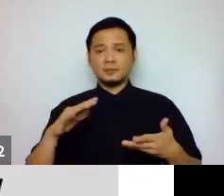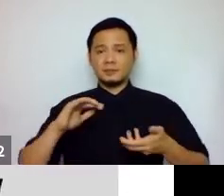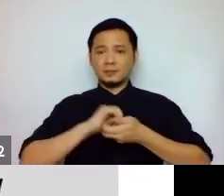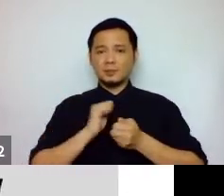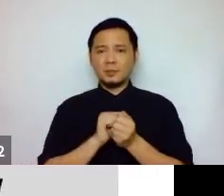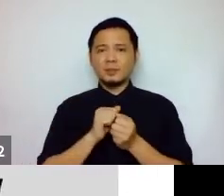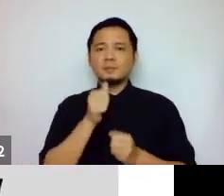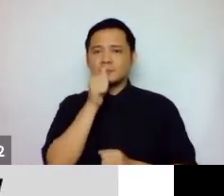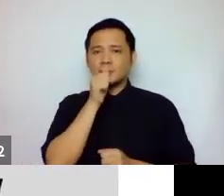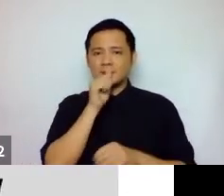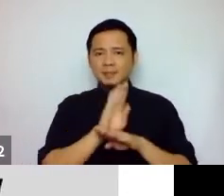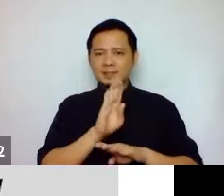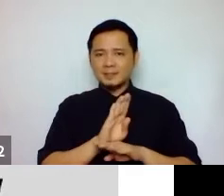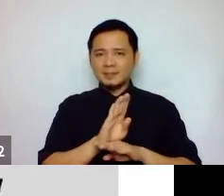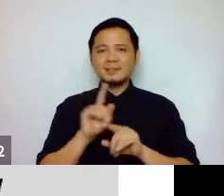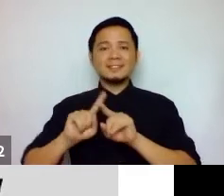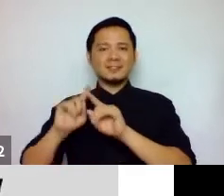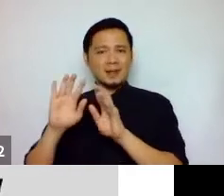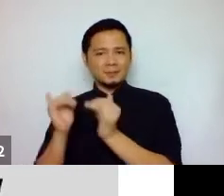Two campaigns are now running.